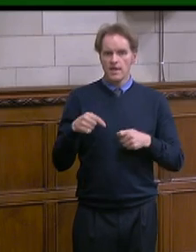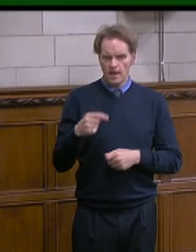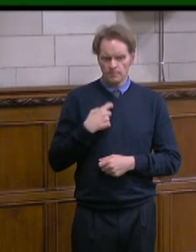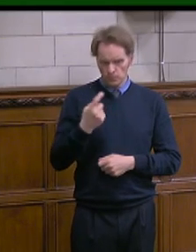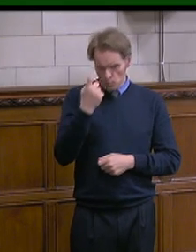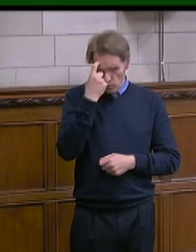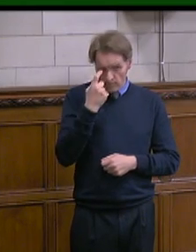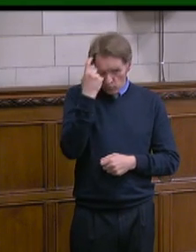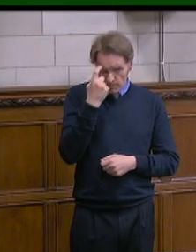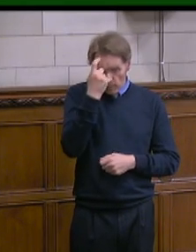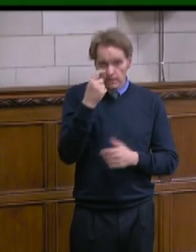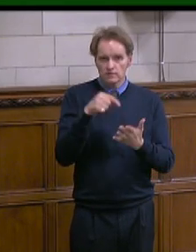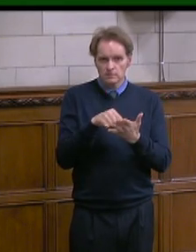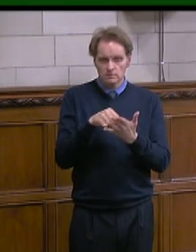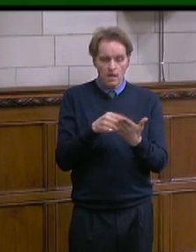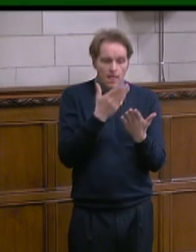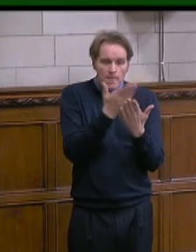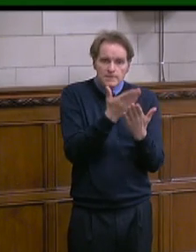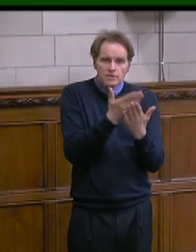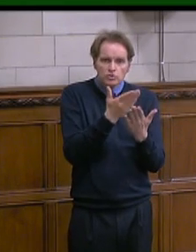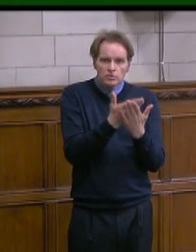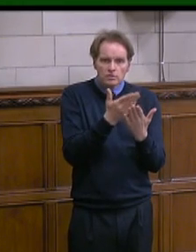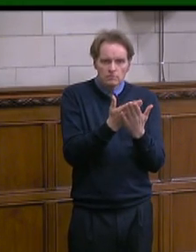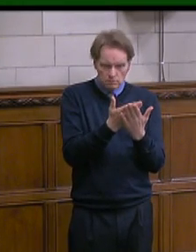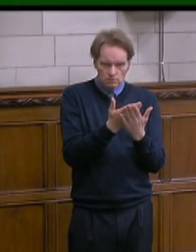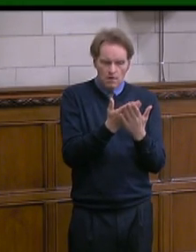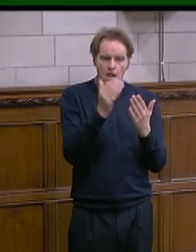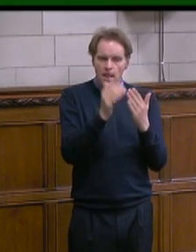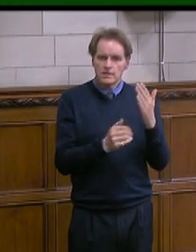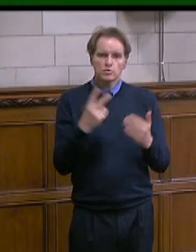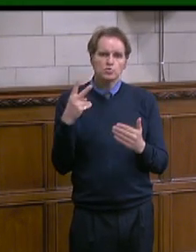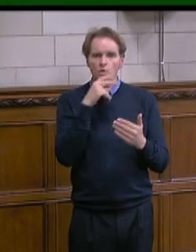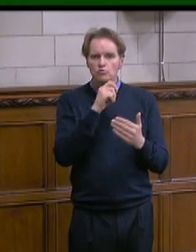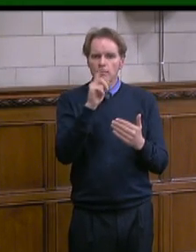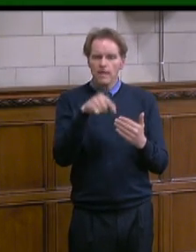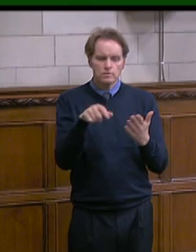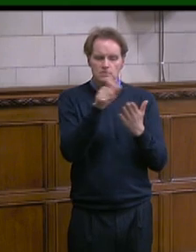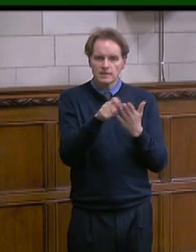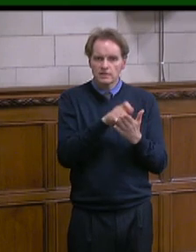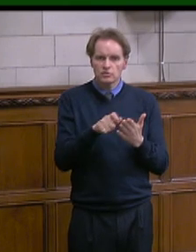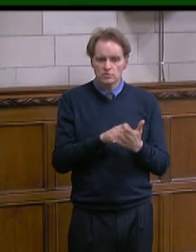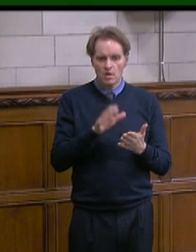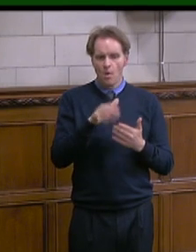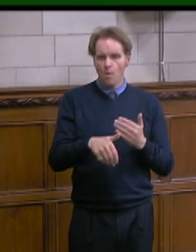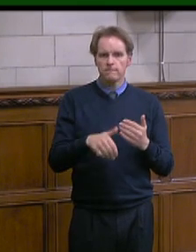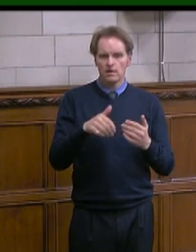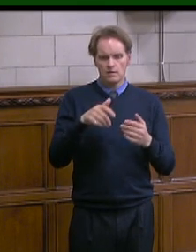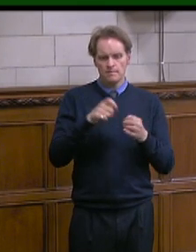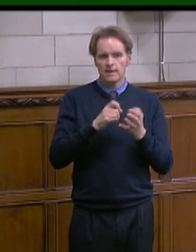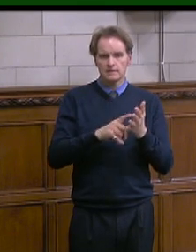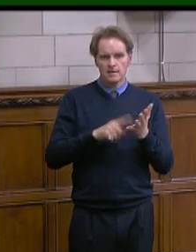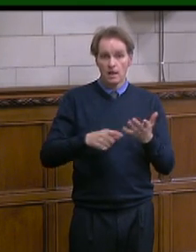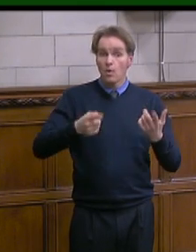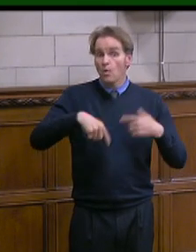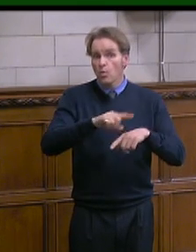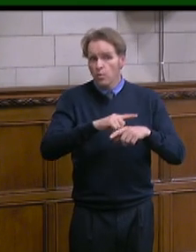come back to this issue.